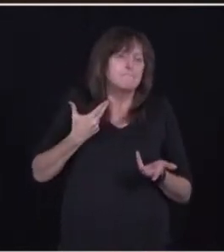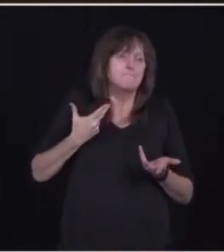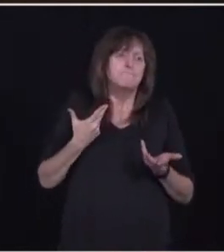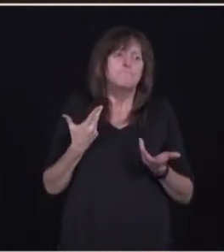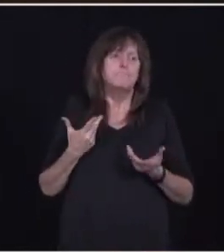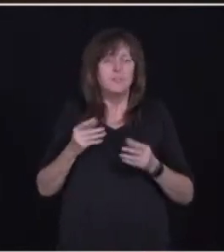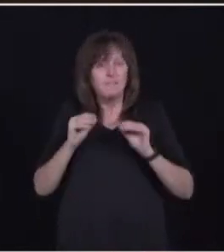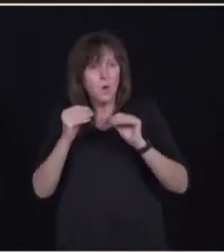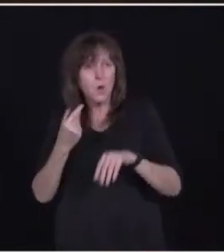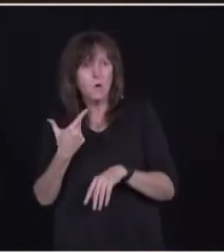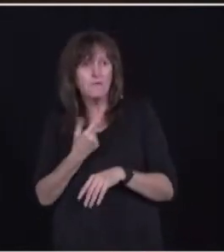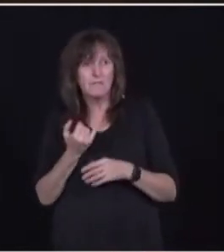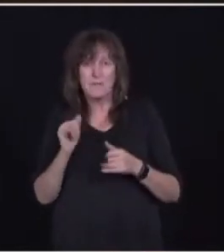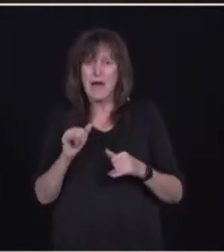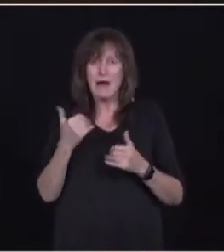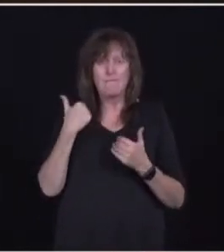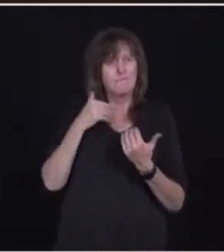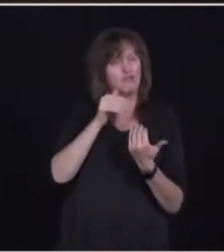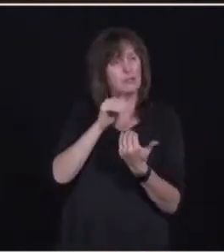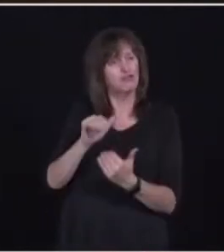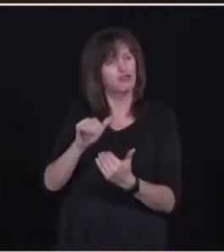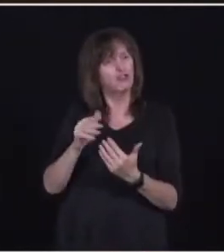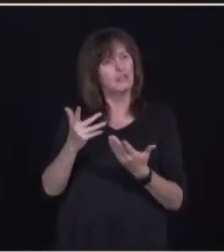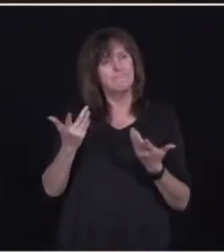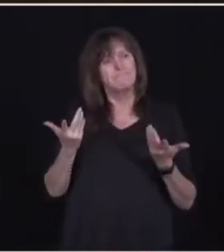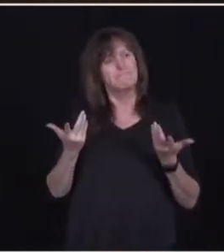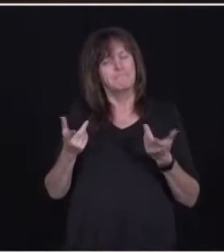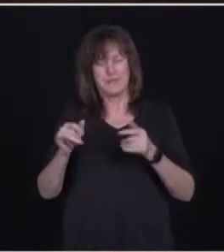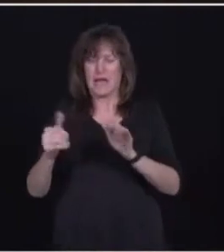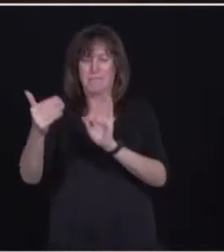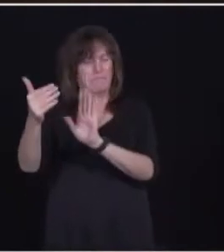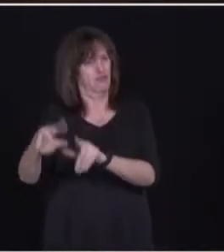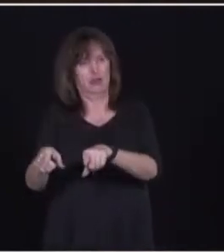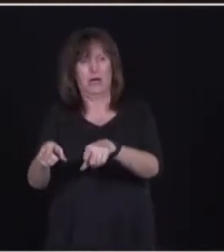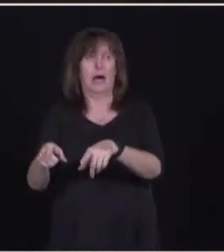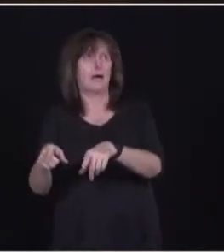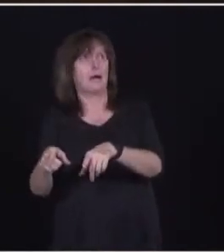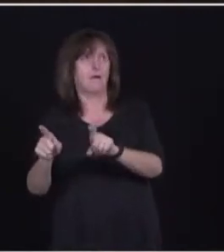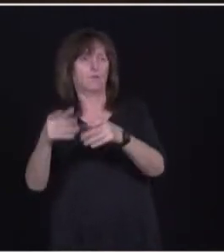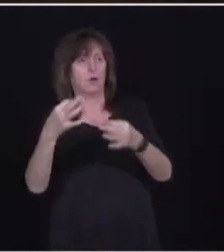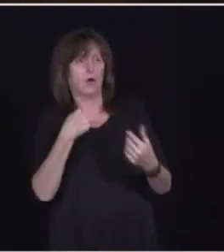terms of travel or other restrictions that may arise as a result of not having a vaccination,